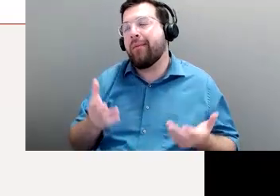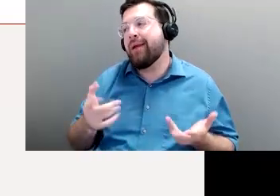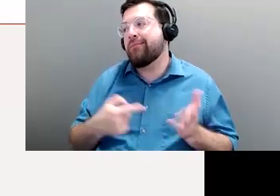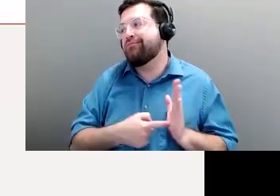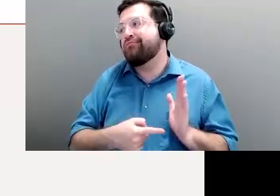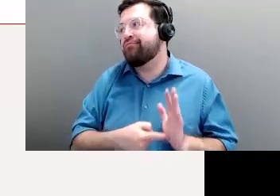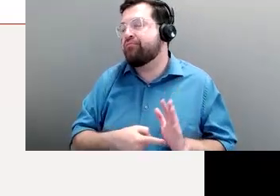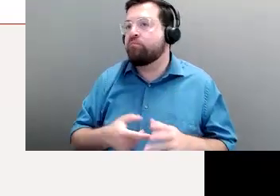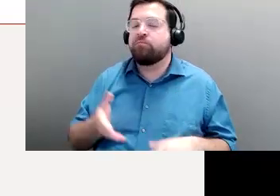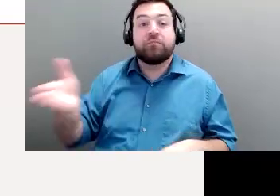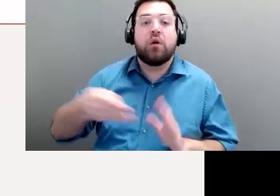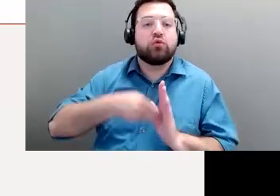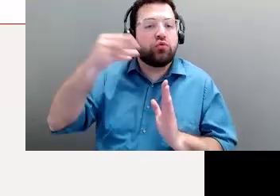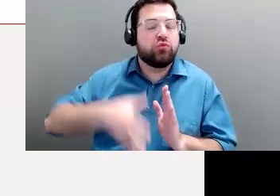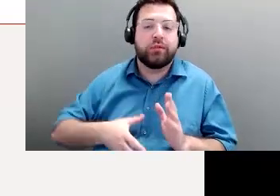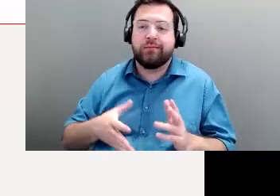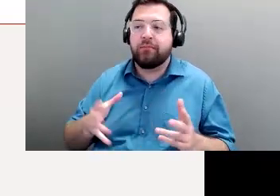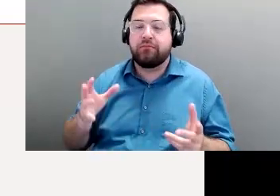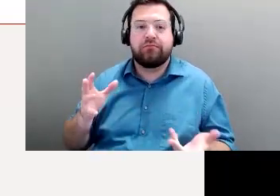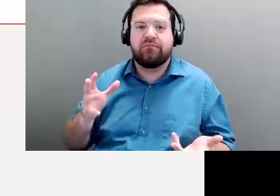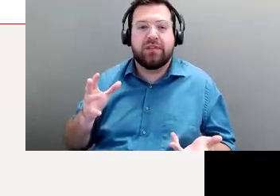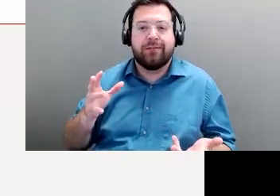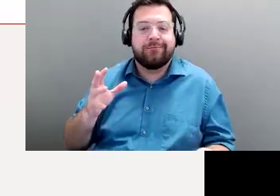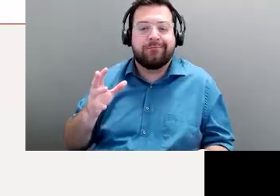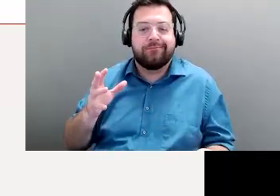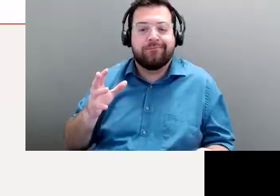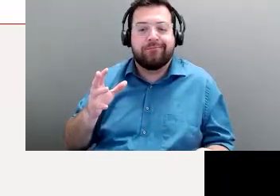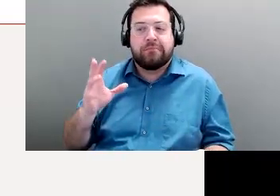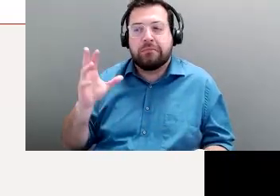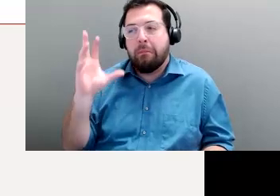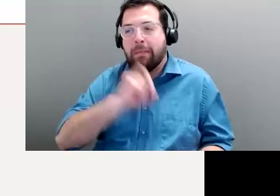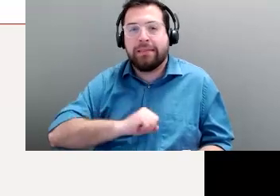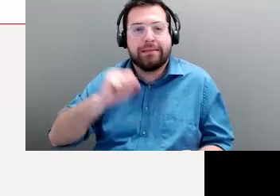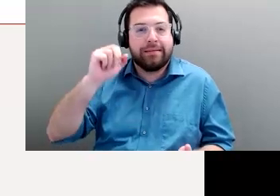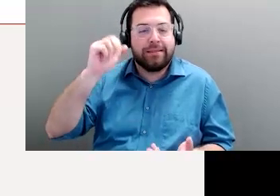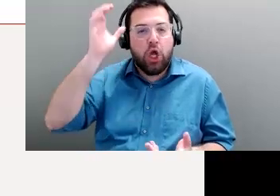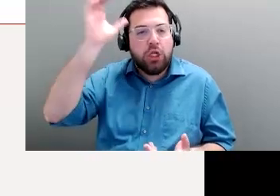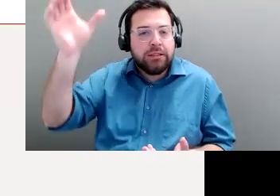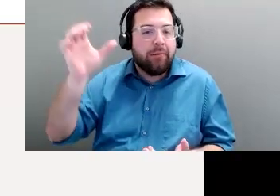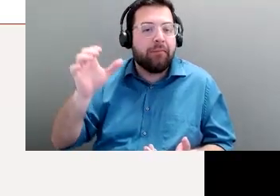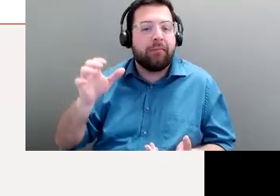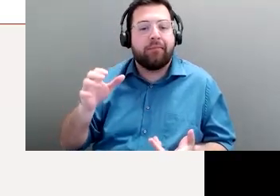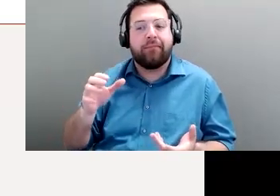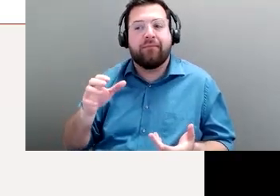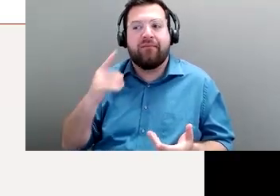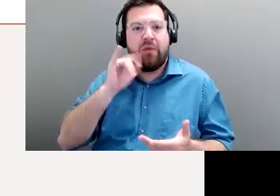a topic or a concept and whatnot in their submission. And so what I can do is I can click on this link here